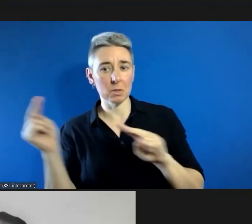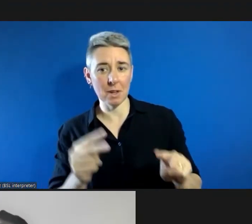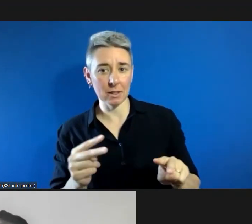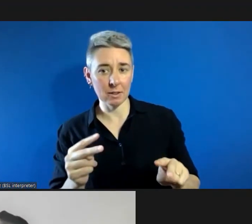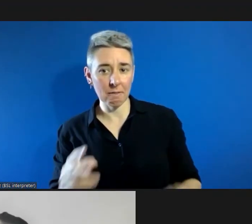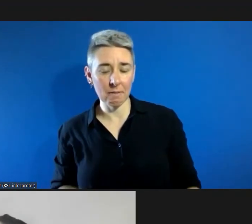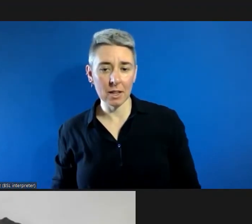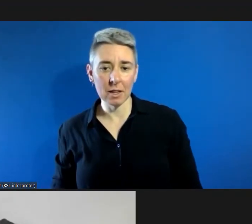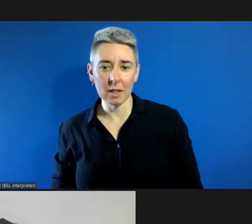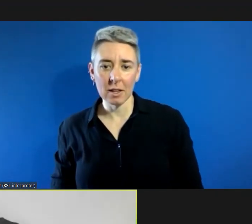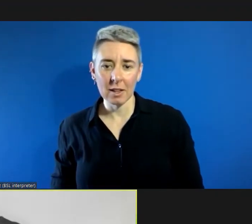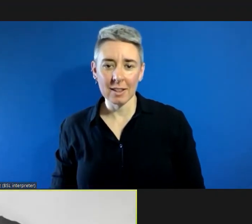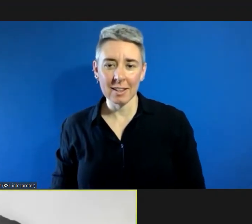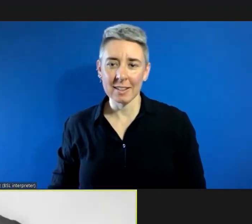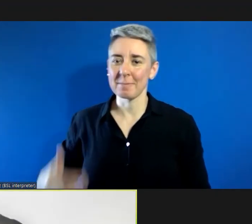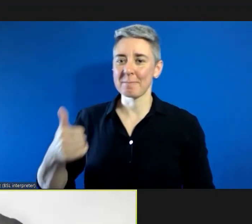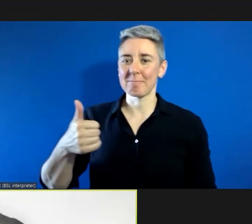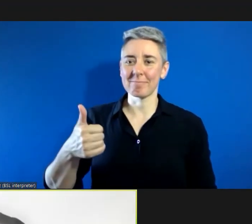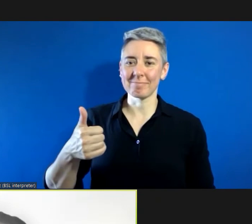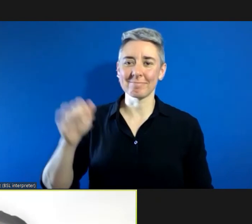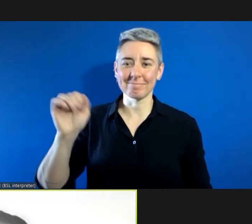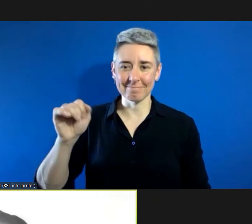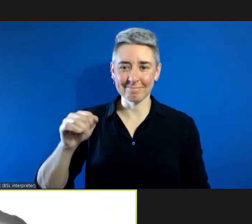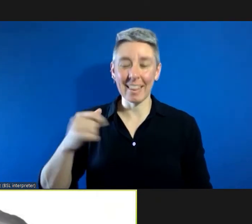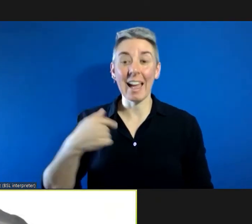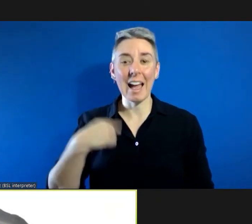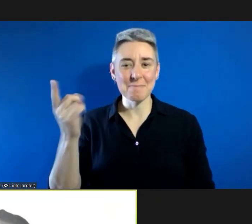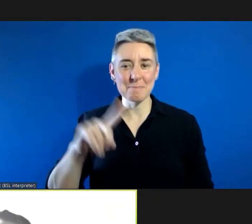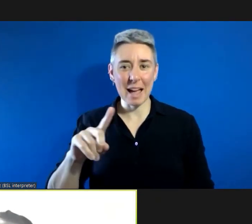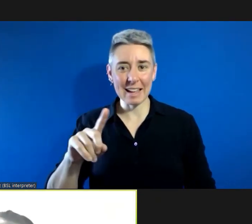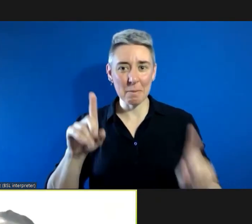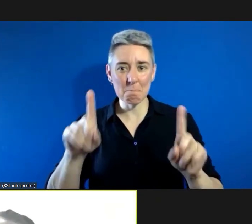Chikop: Hi, Alice. Yes, I am back but I missed the question.